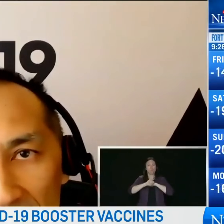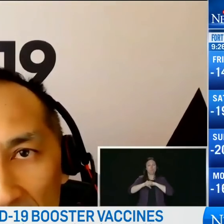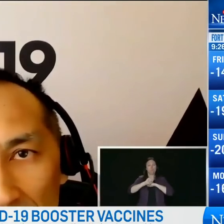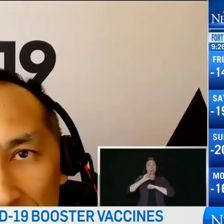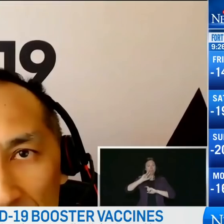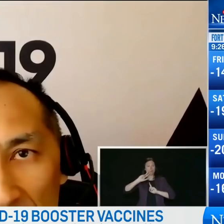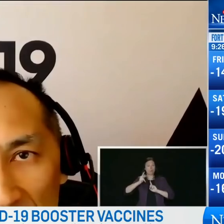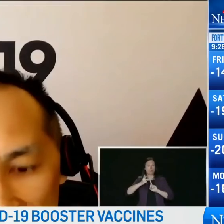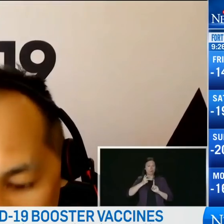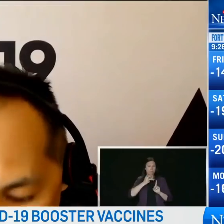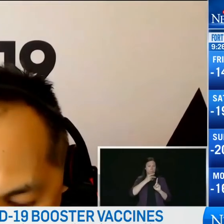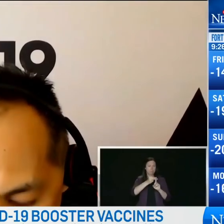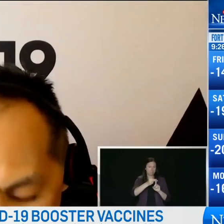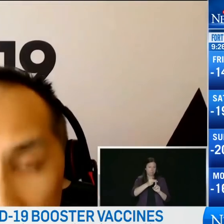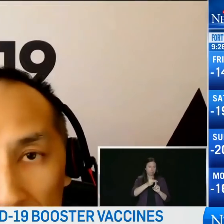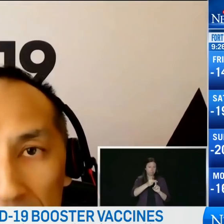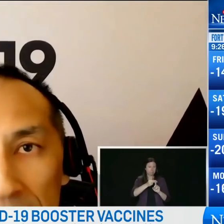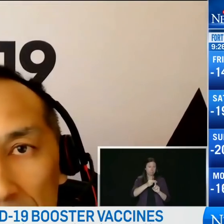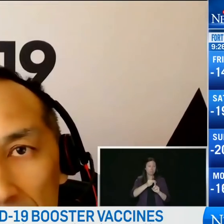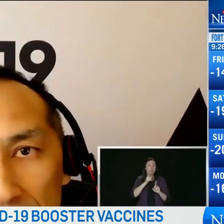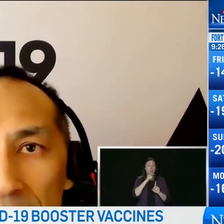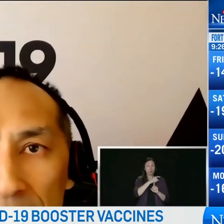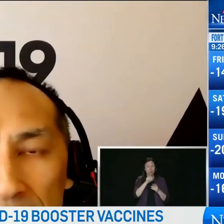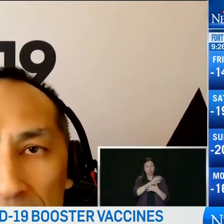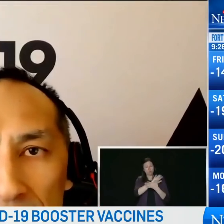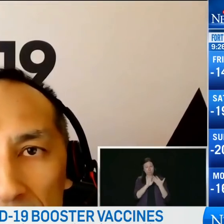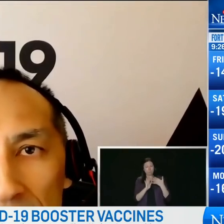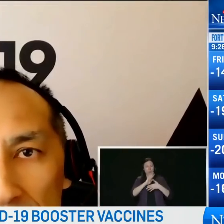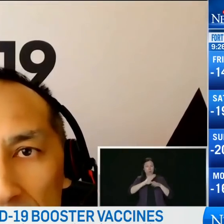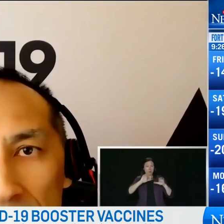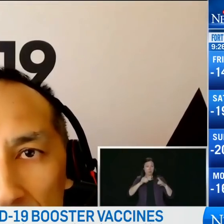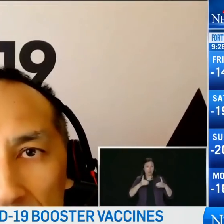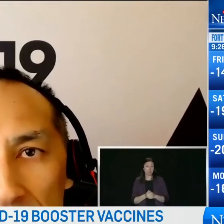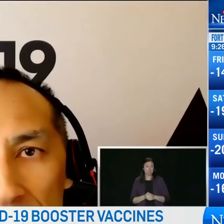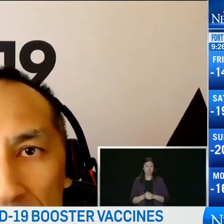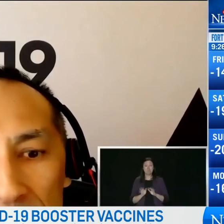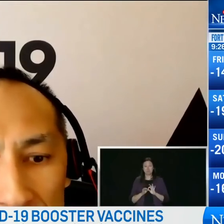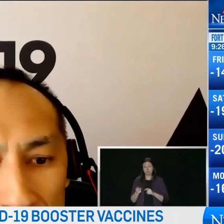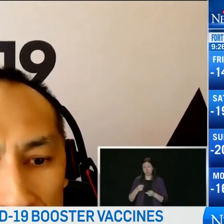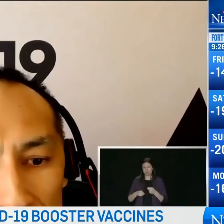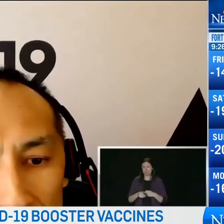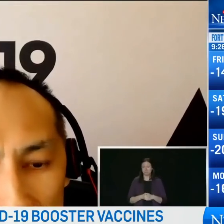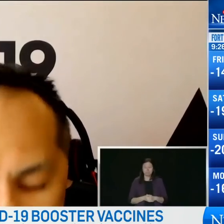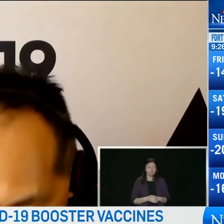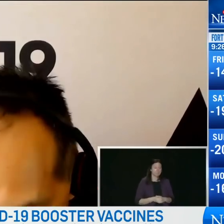INDOORS TO LAUNCH A VACCINATION CAMPAIGN FOR BOOSTER SHOTS, FOR